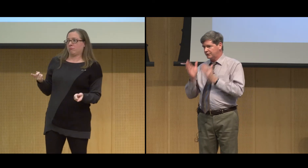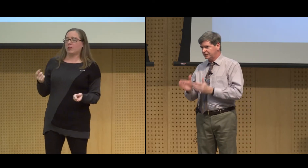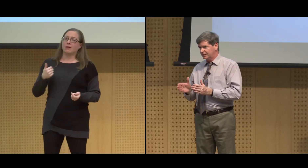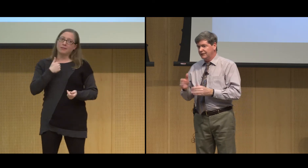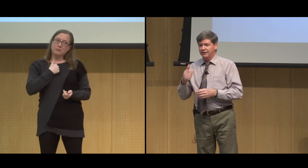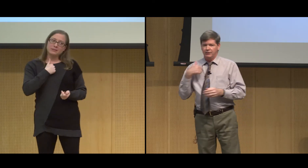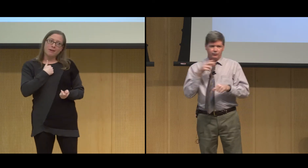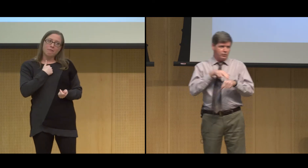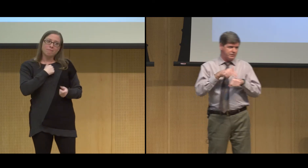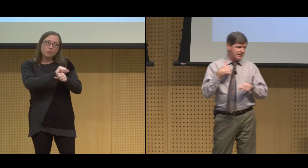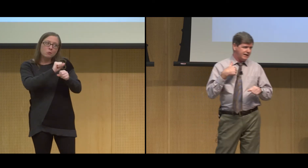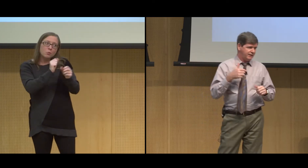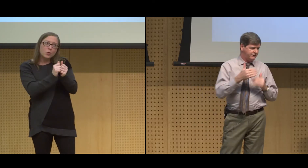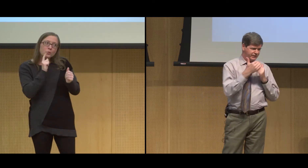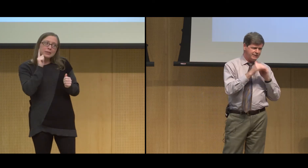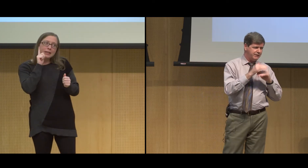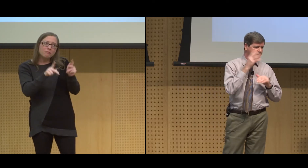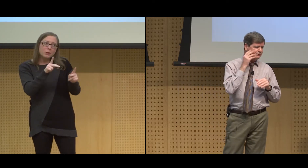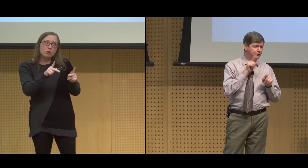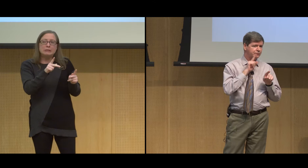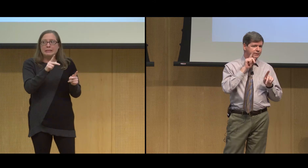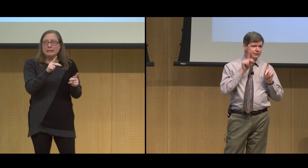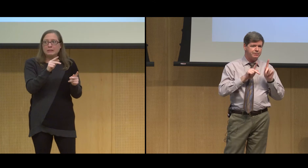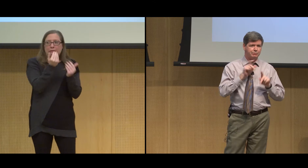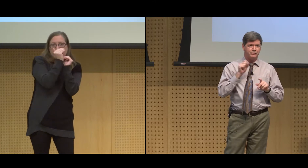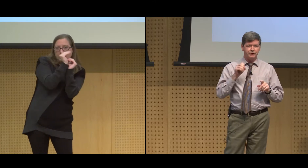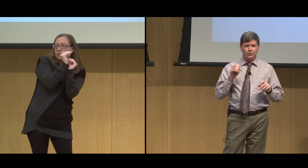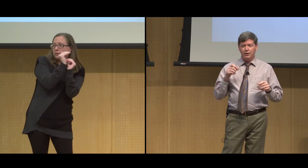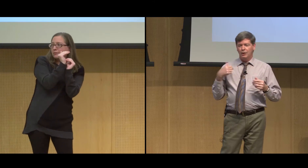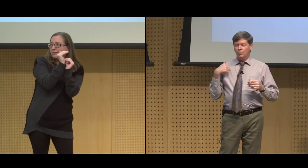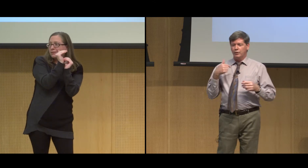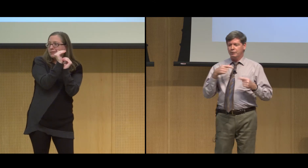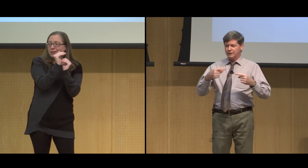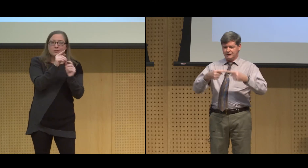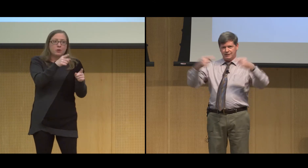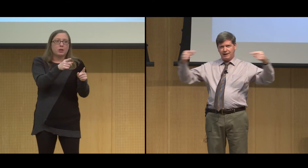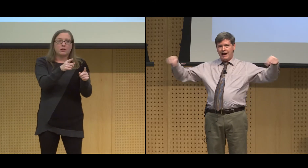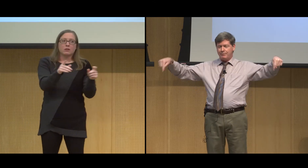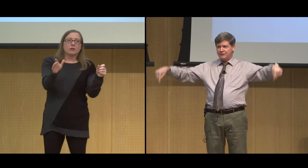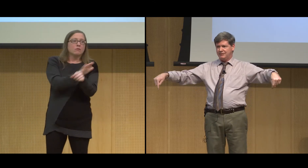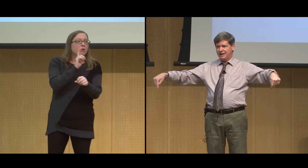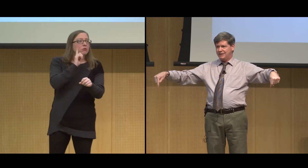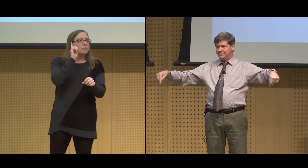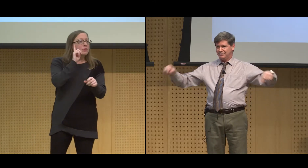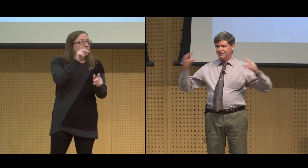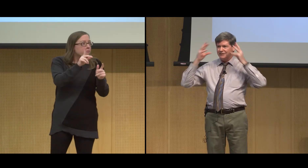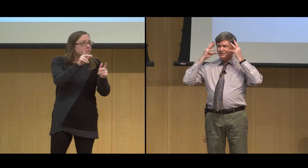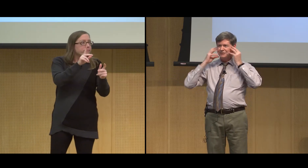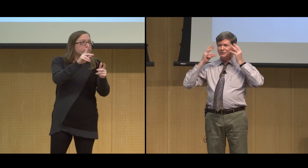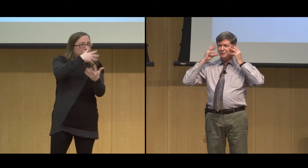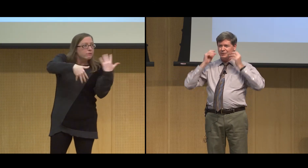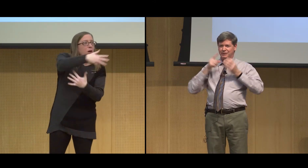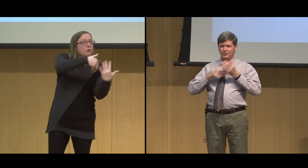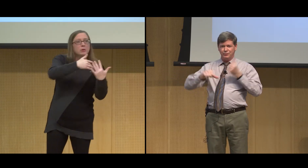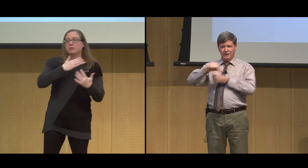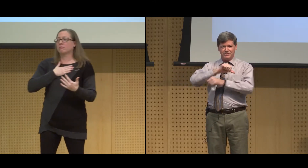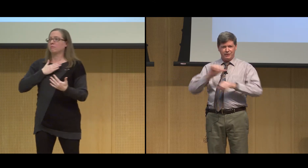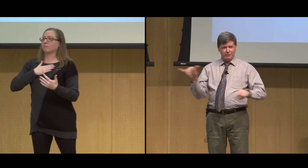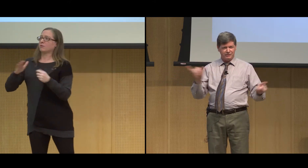And of course, I had very limited experience with Deaf people. So we were like opposite ends of the experience of what each other is like.